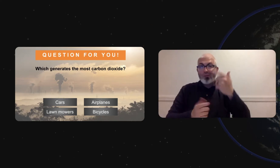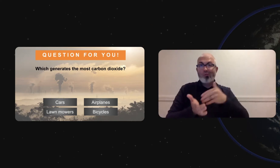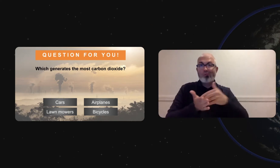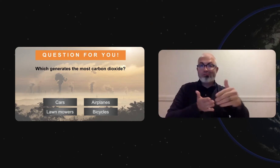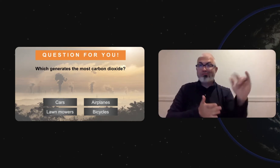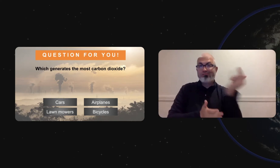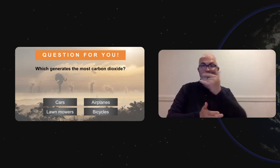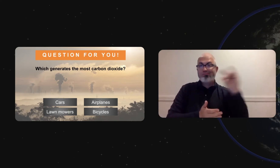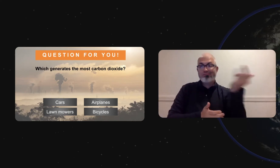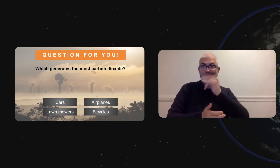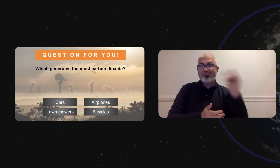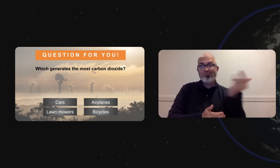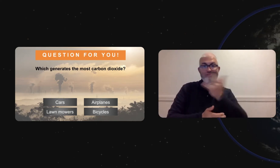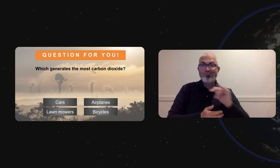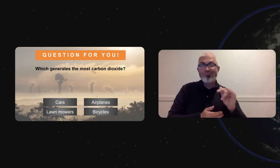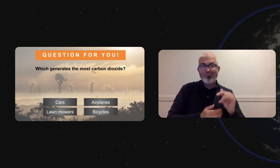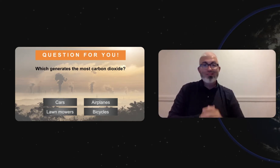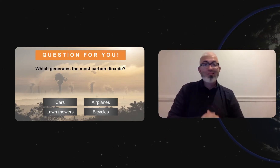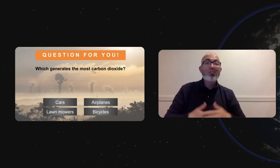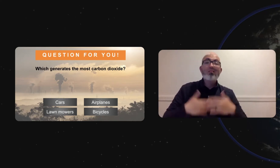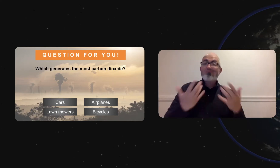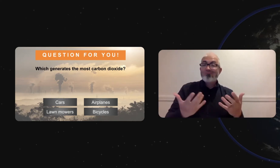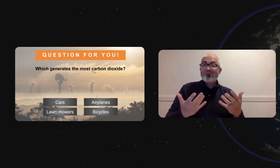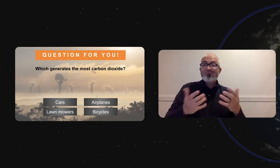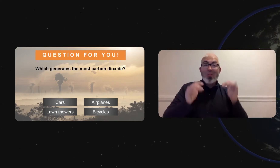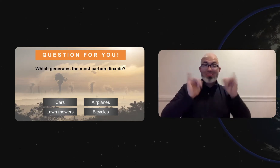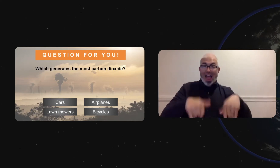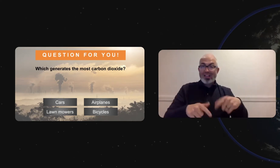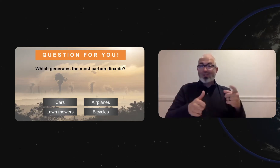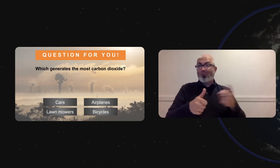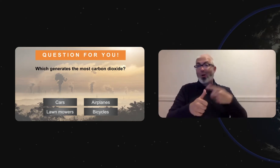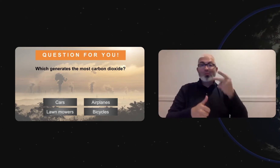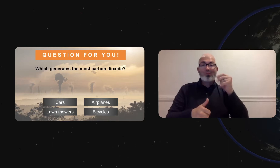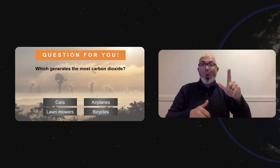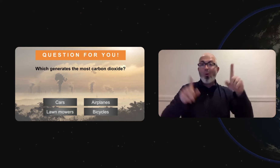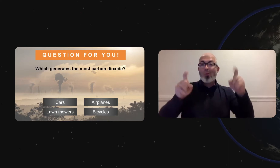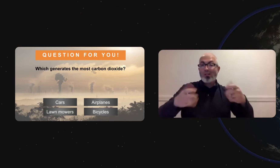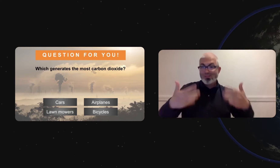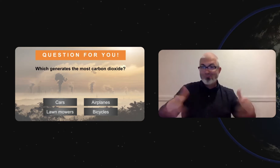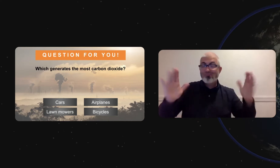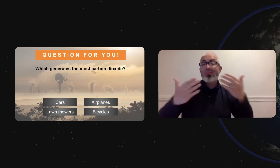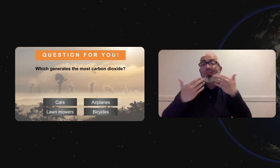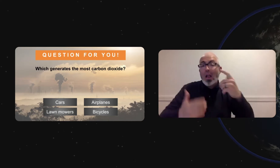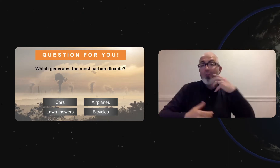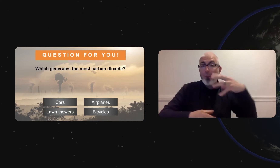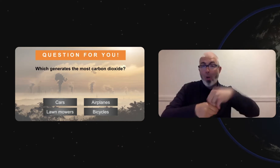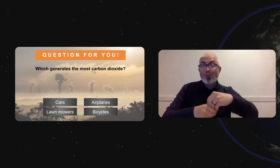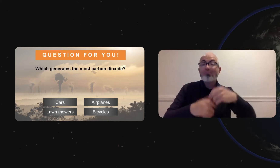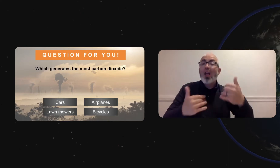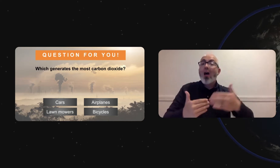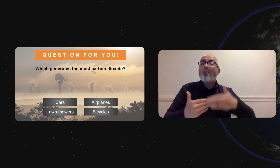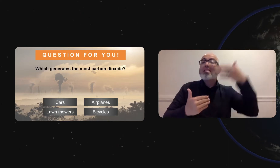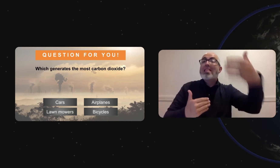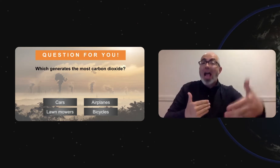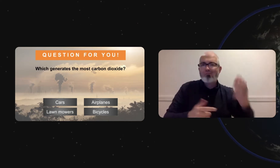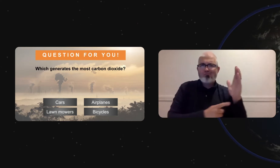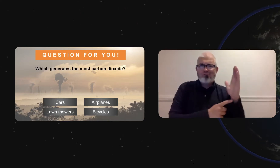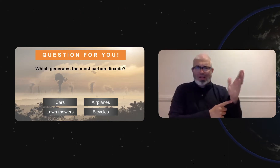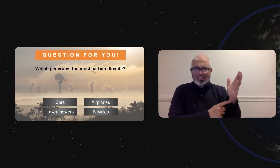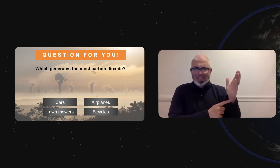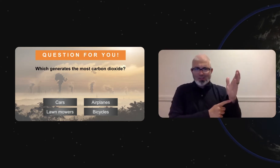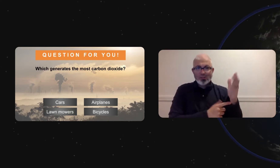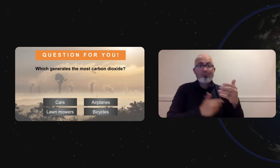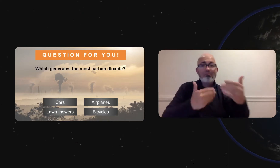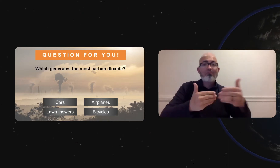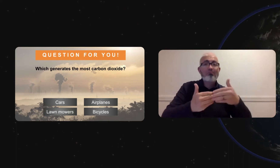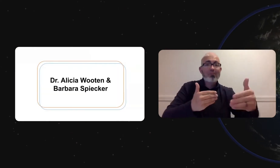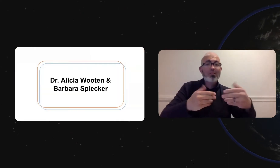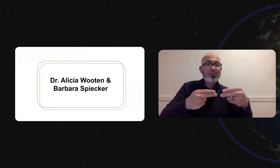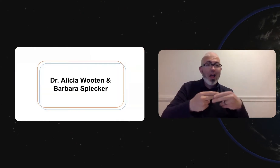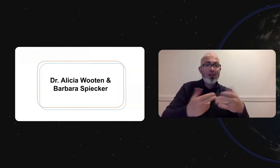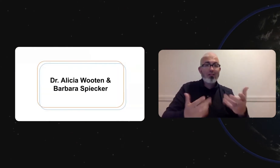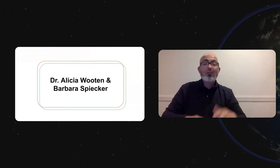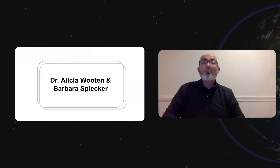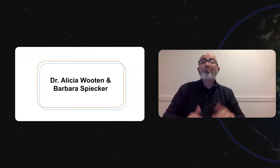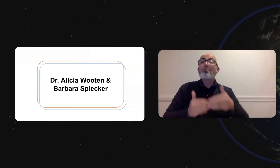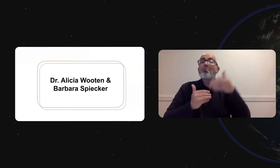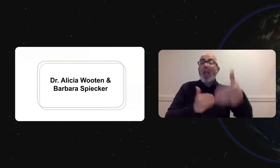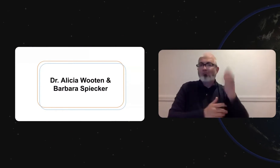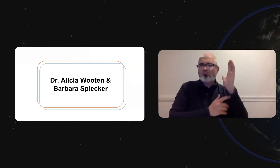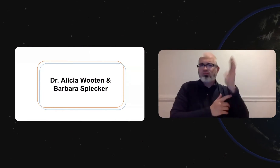Airplanes circle the planet so much and create more carbon dioxide.